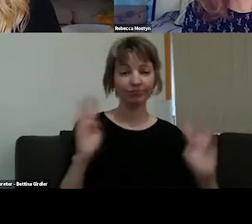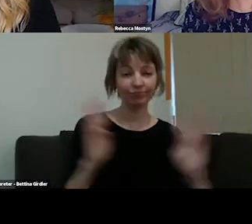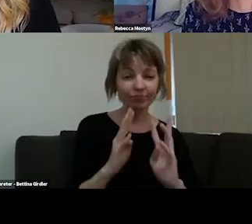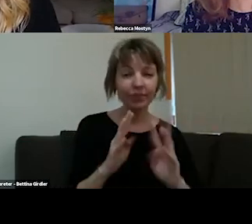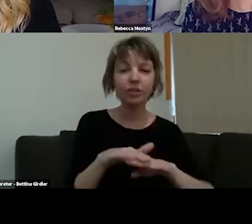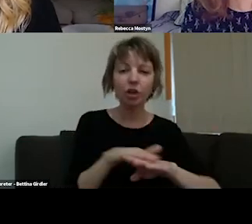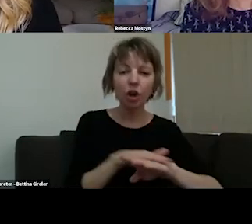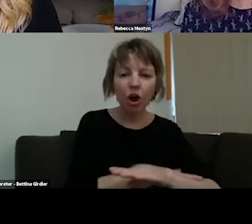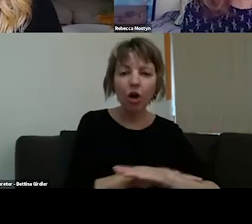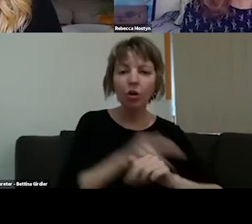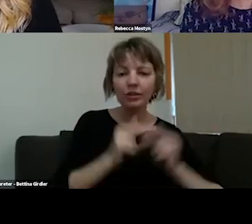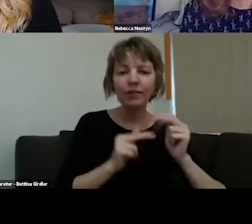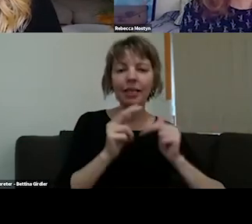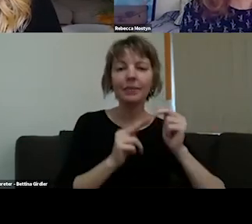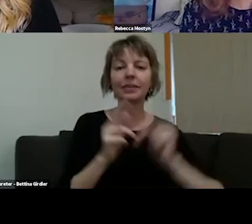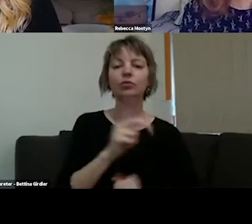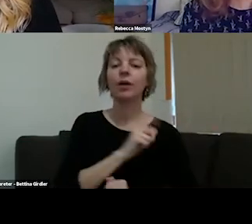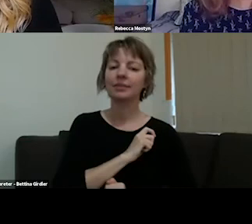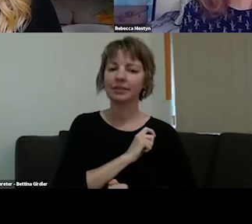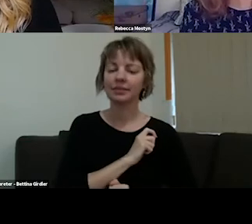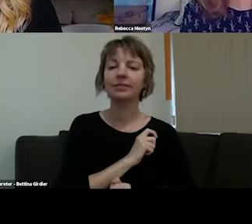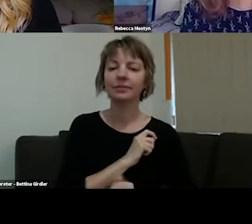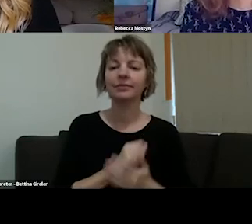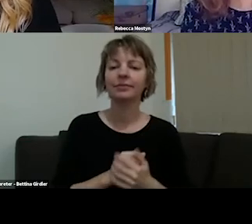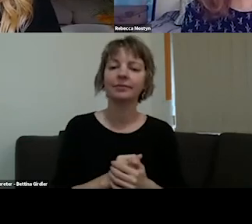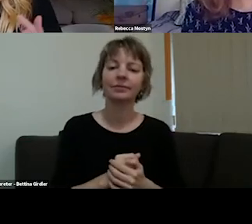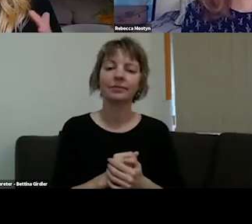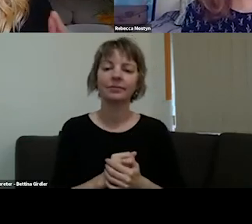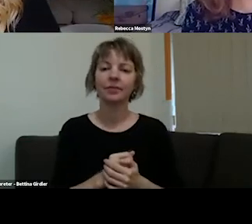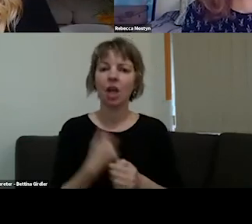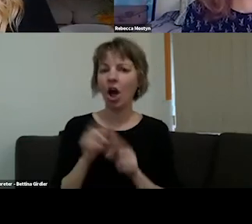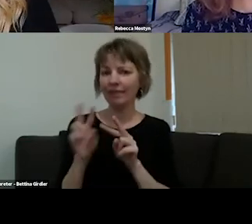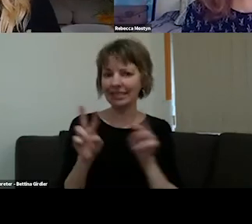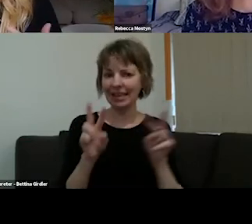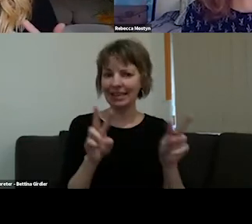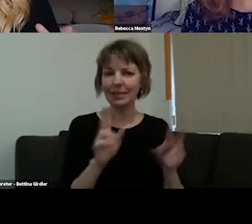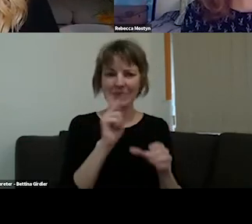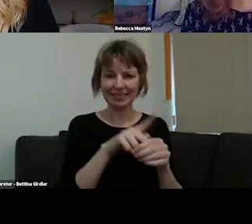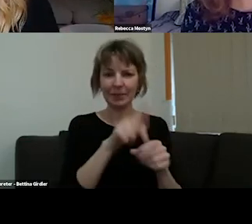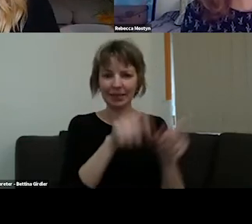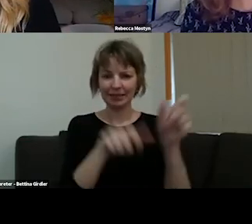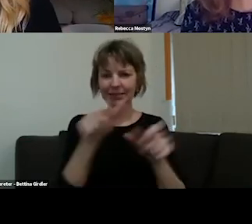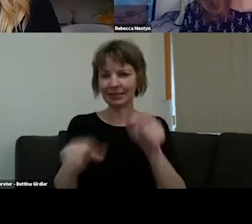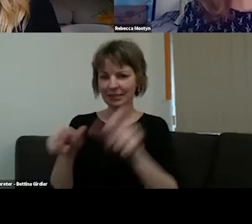and I think, you know, I've seen participate -- participants in our program work through these things and by the time they come